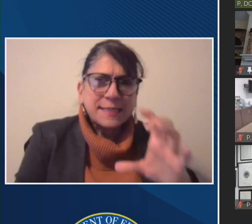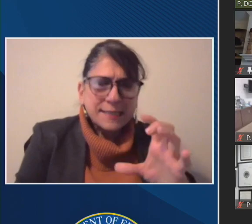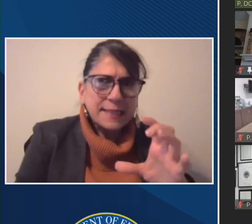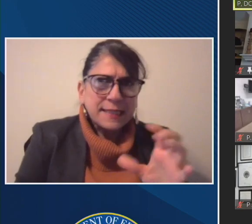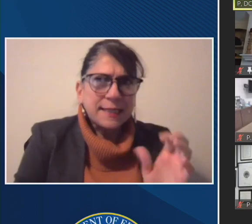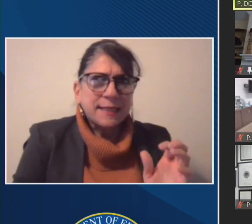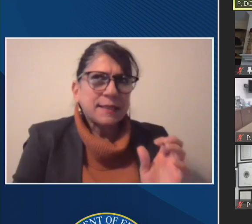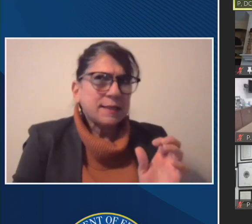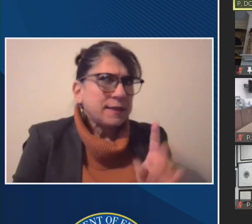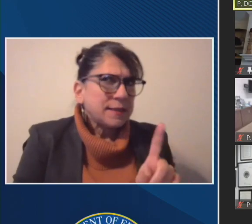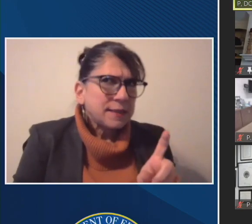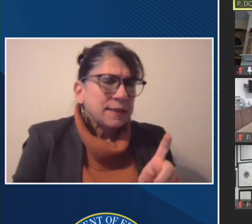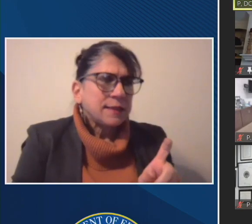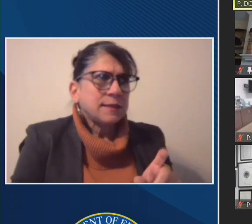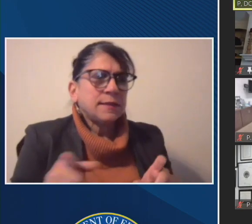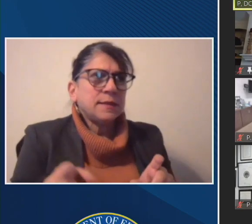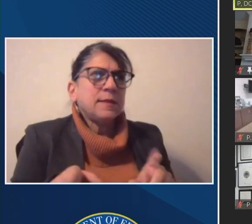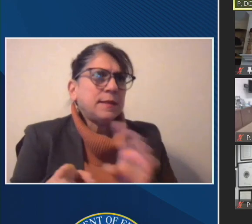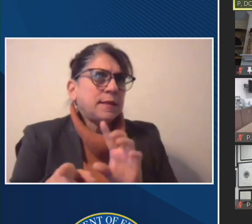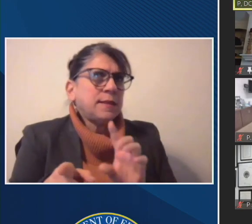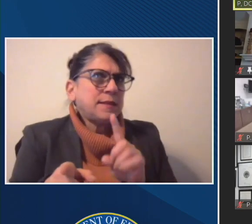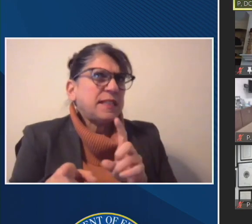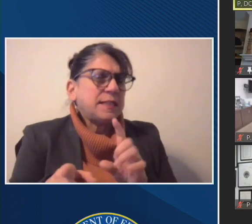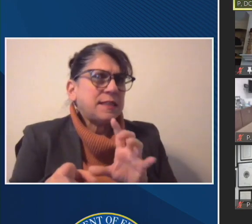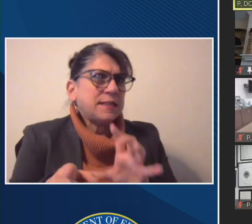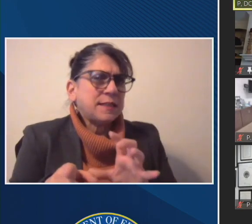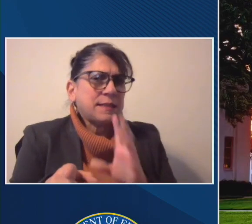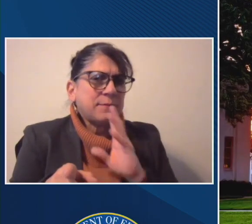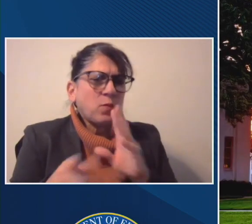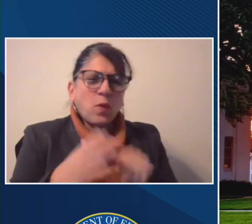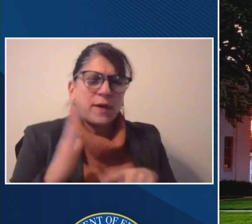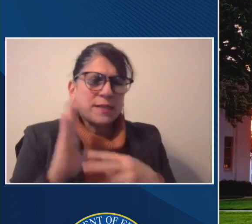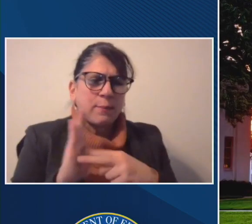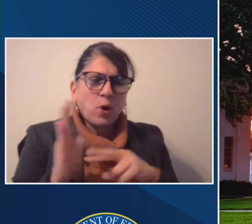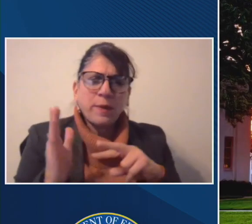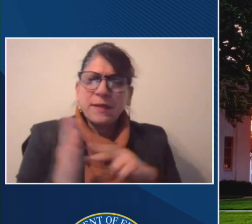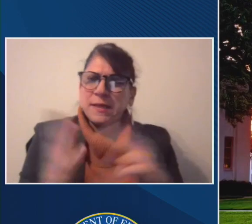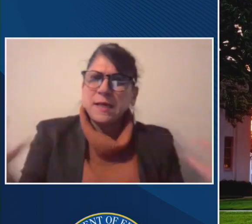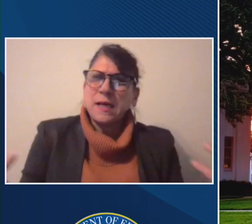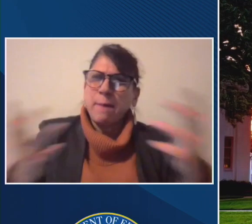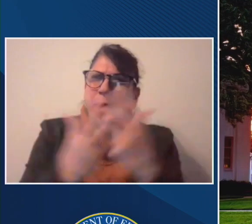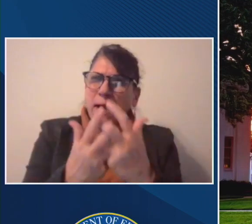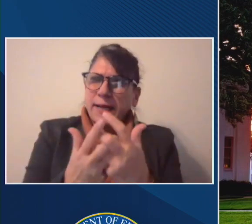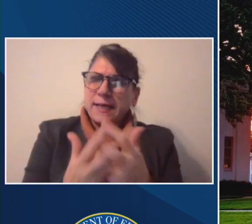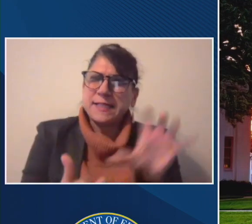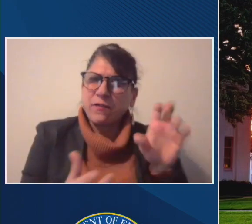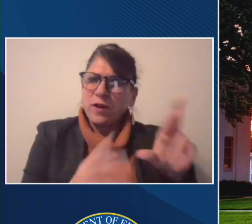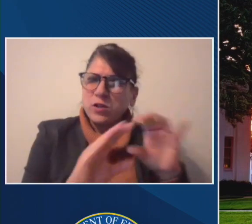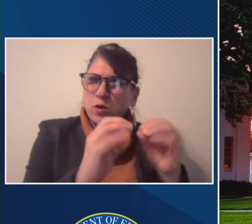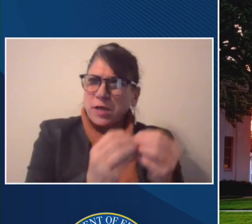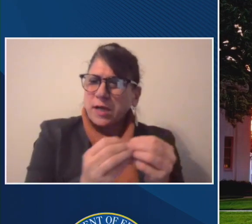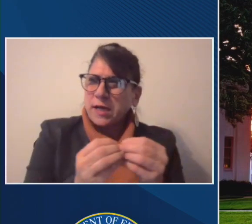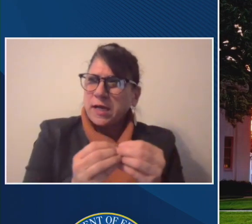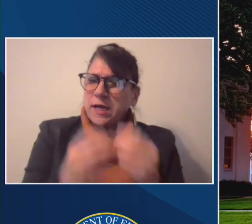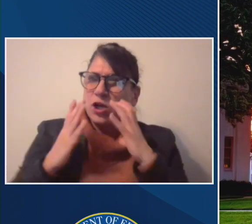Question. What was the purpose behind combining civil rights organizations and consumer advocates as one group?